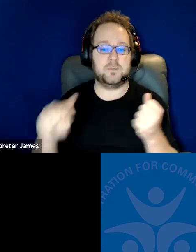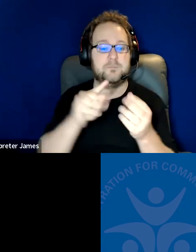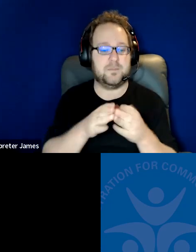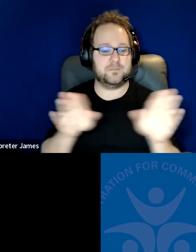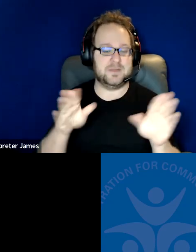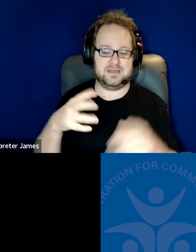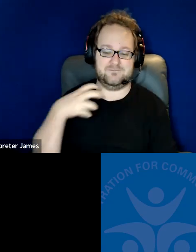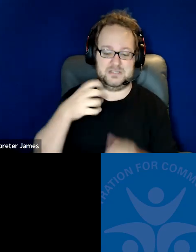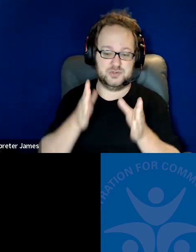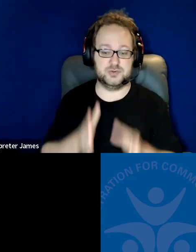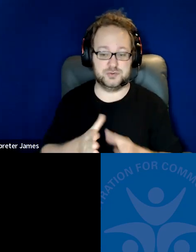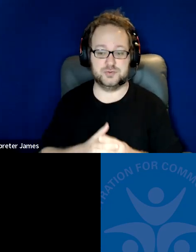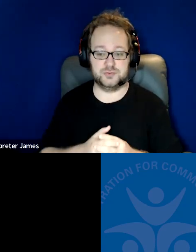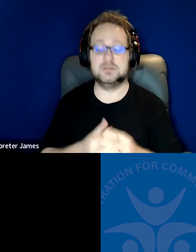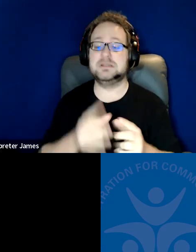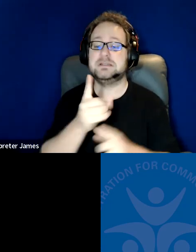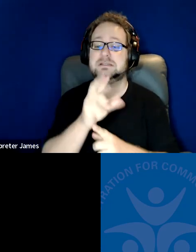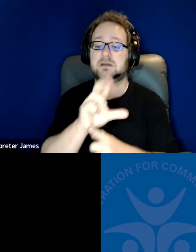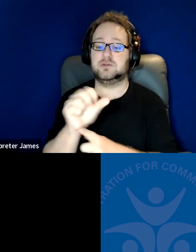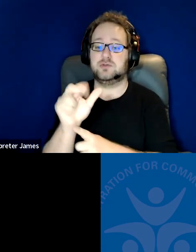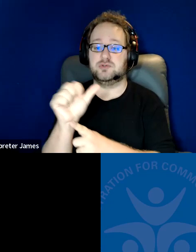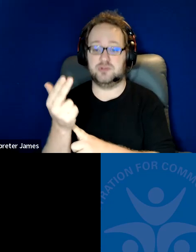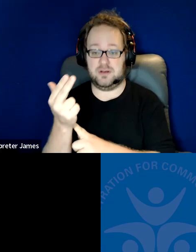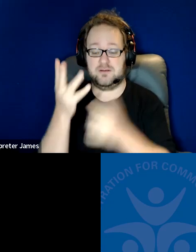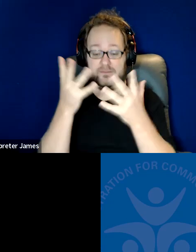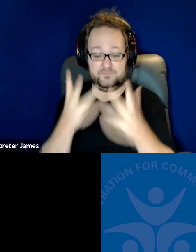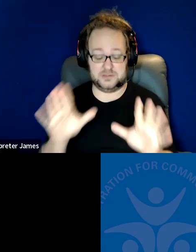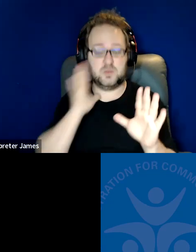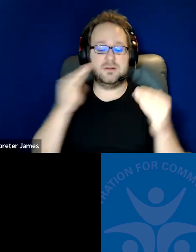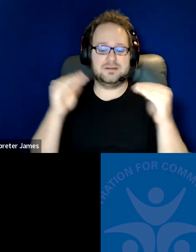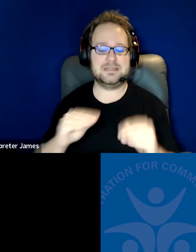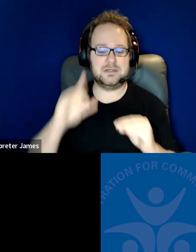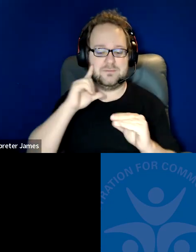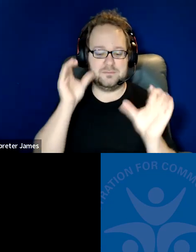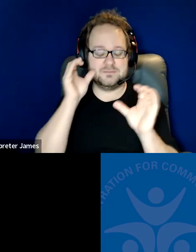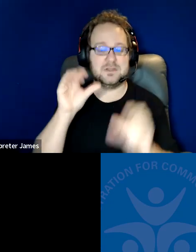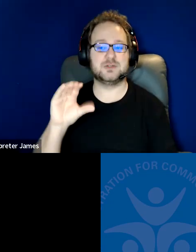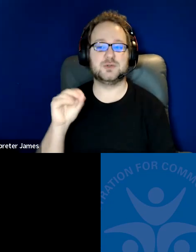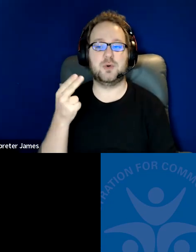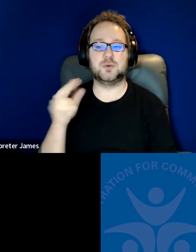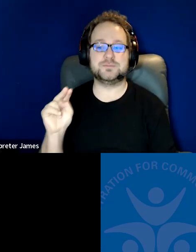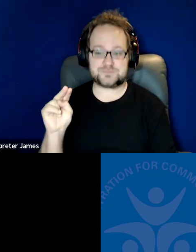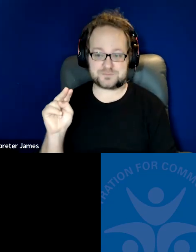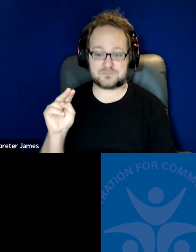Shaw, we'll hear from Dr. Amanda Cohn. Acting Principal Deputy Director at CDC is National